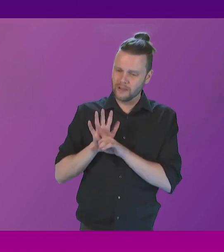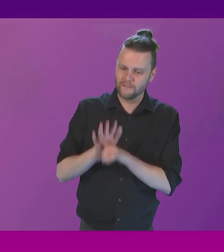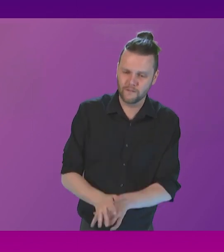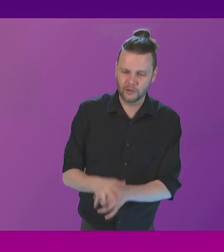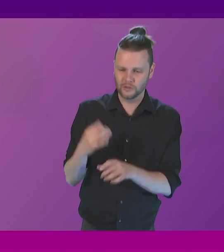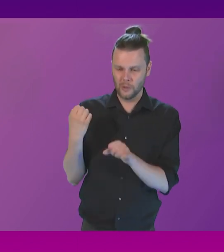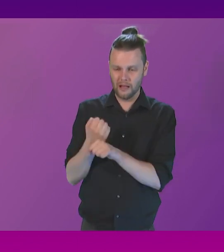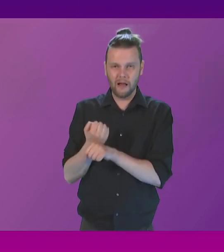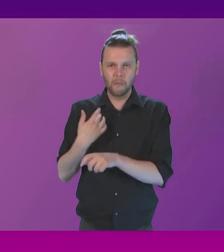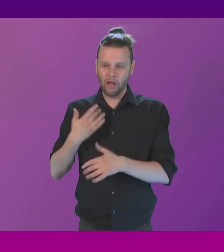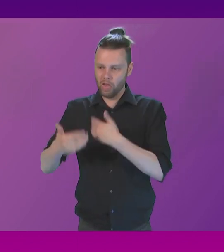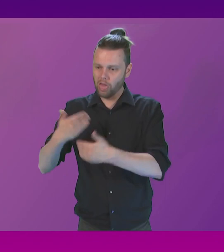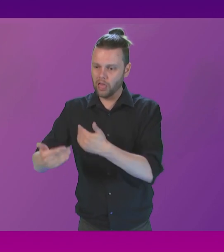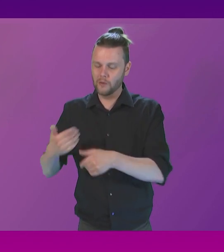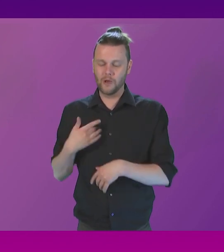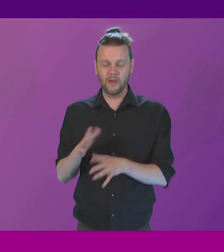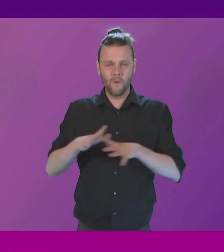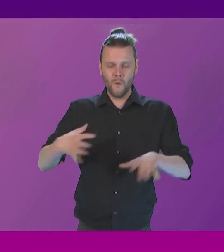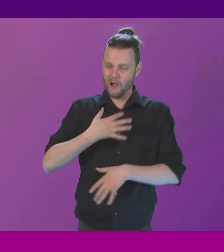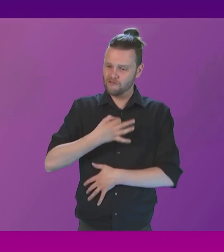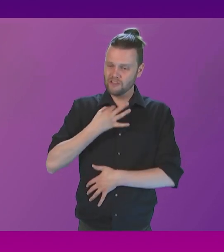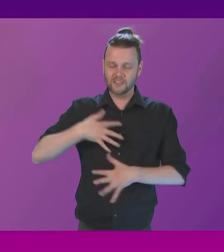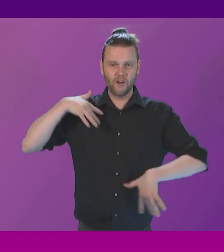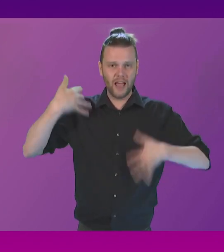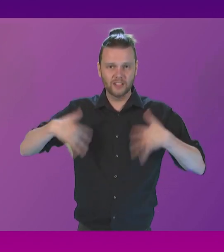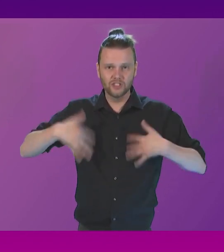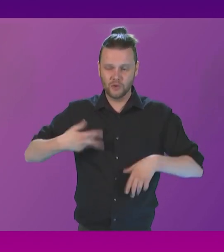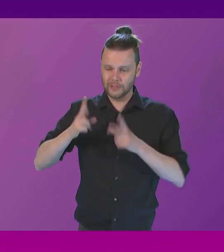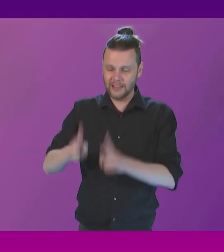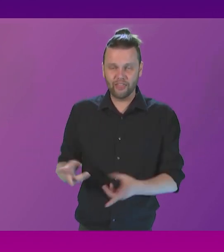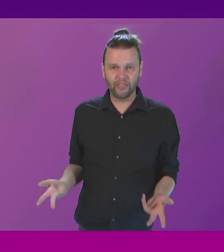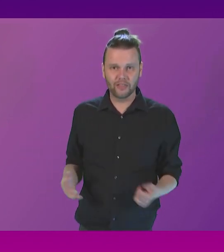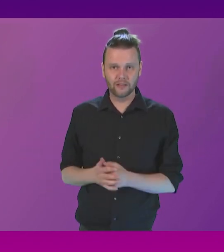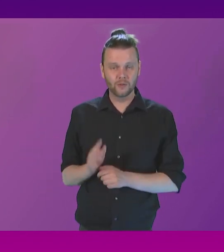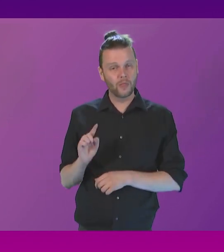industry with an unacceptable risk of injury and death. Does the First Minister agree